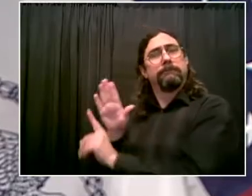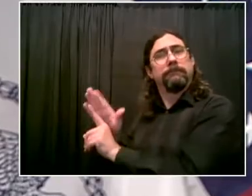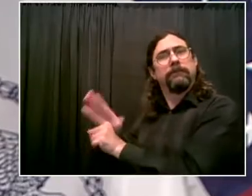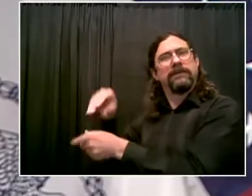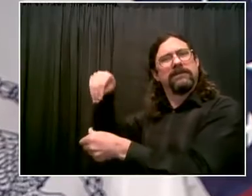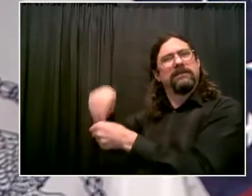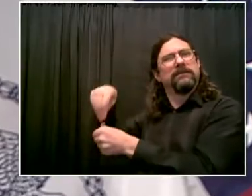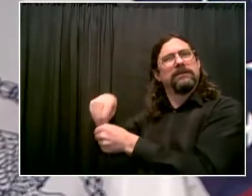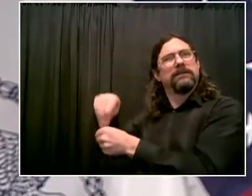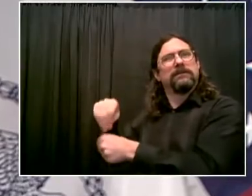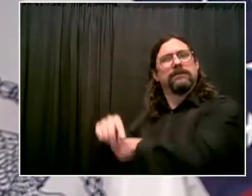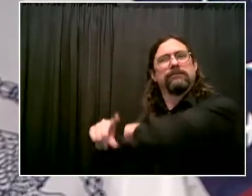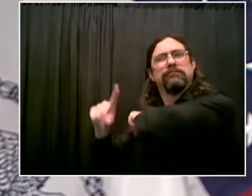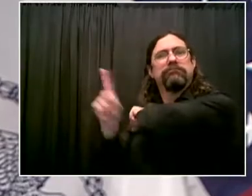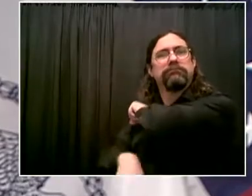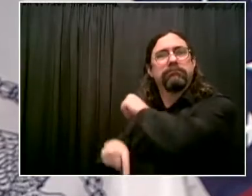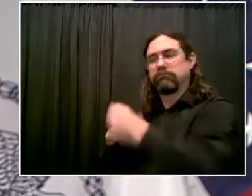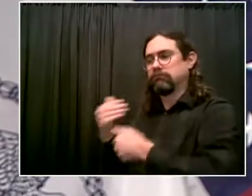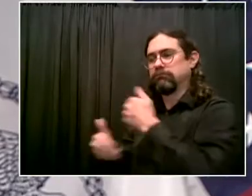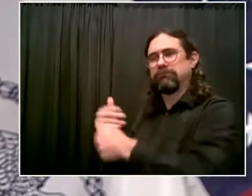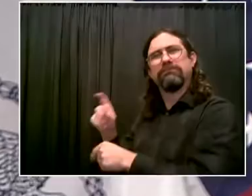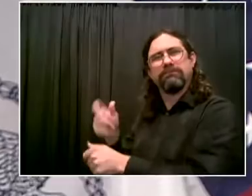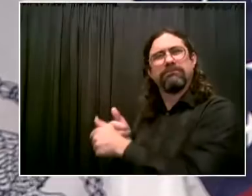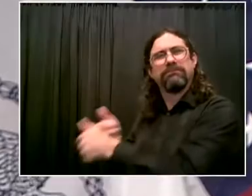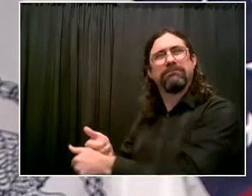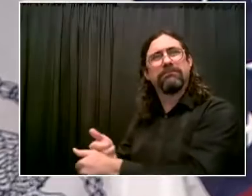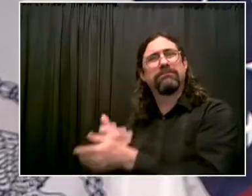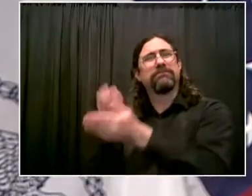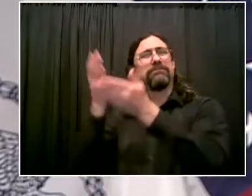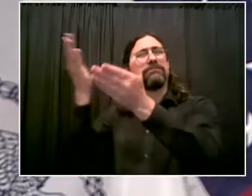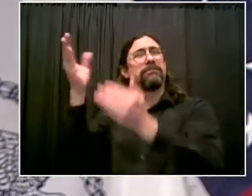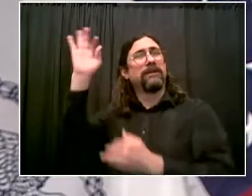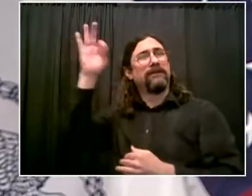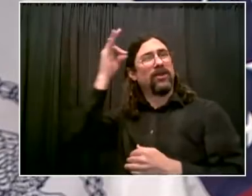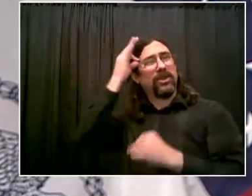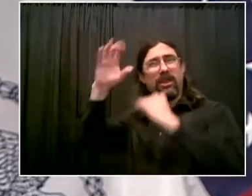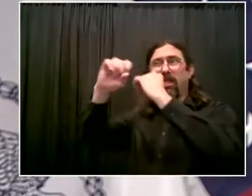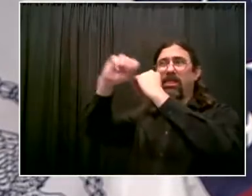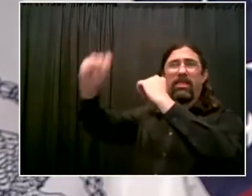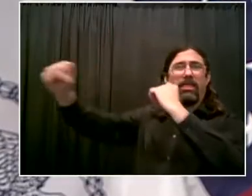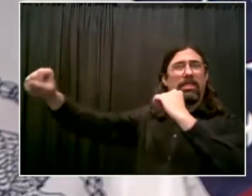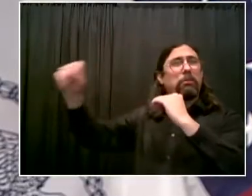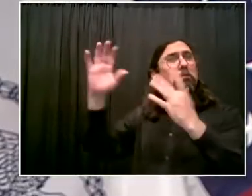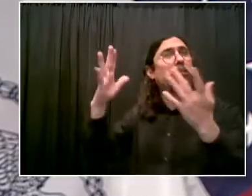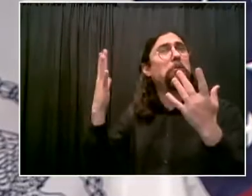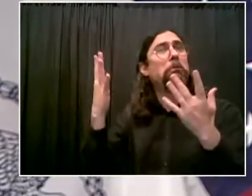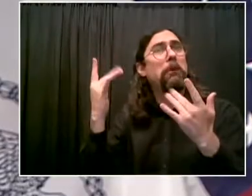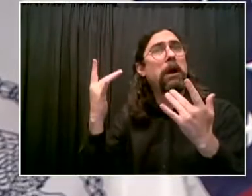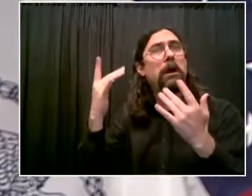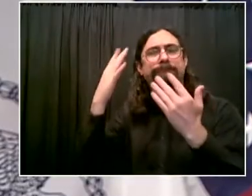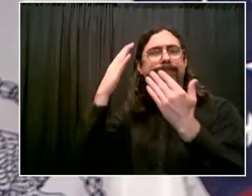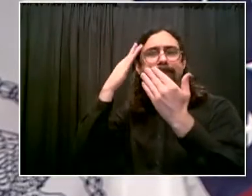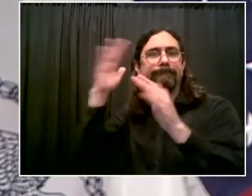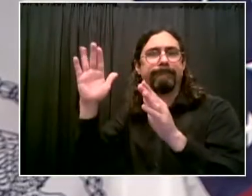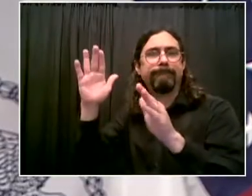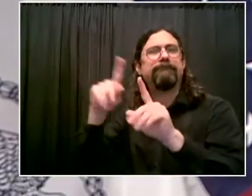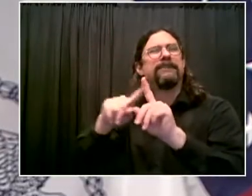I DON'T UNDERSTAND WHAT THE FEDERAL GOVERNMENT DID THEIR AND THE DELAYS IN THE